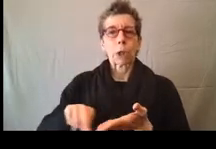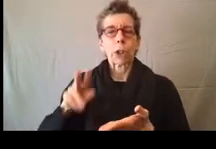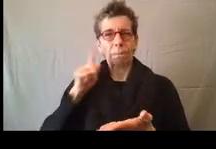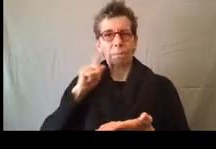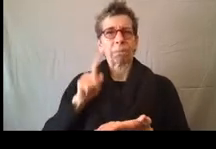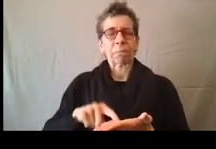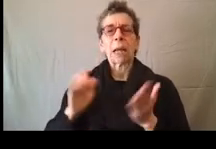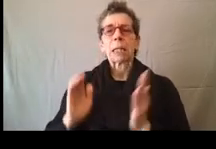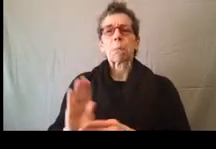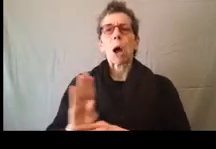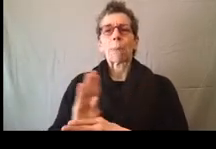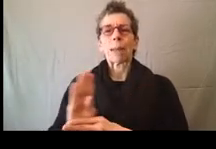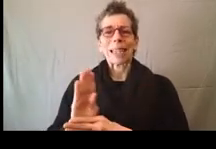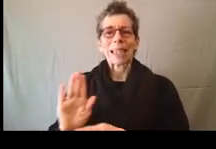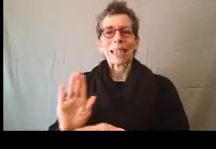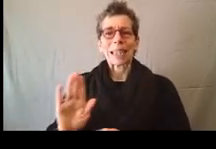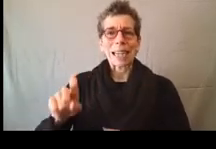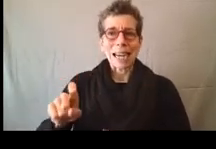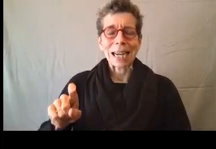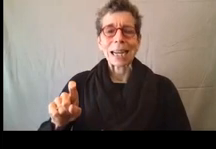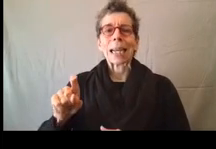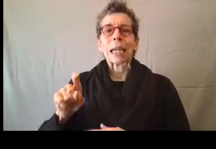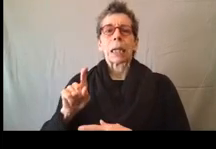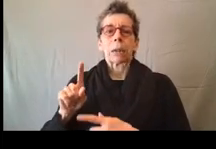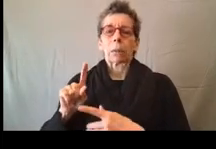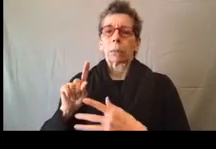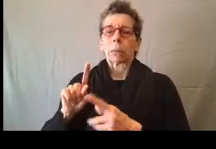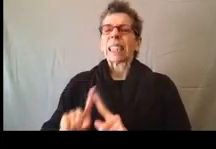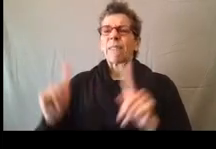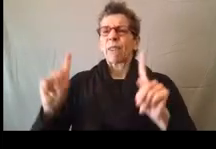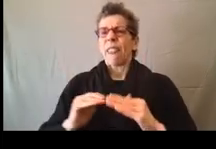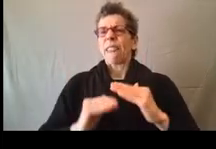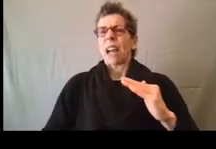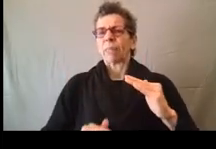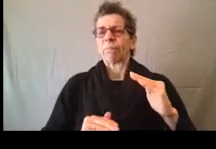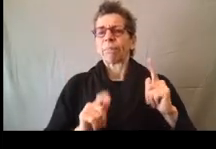information needs around the ADA and disability employment were different than for their larger